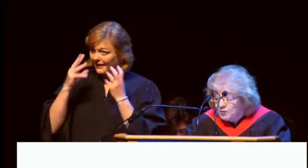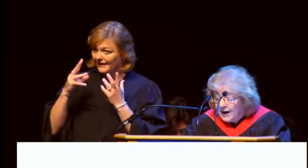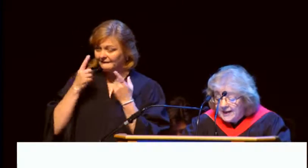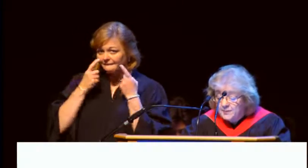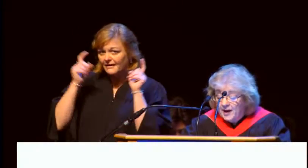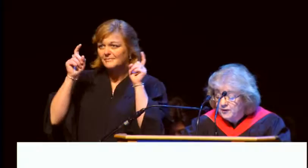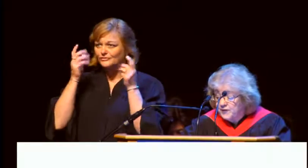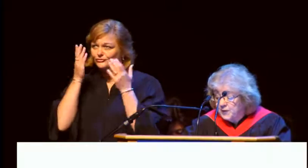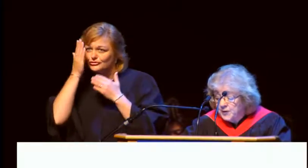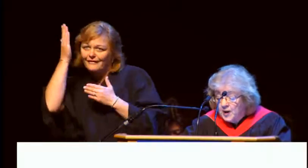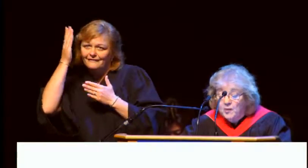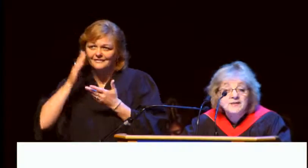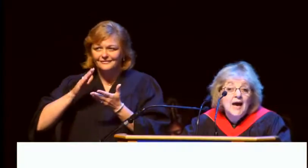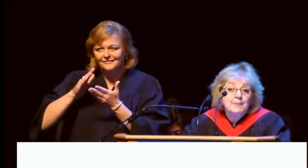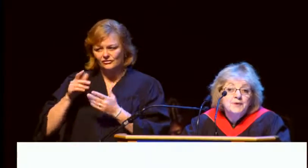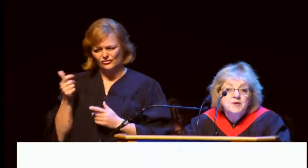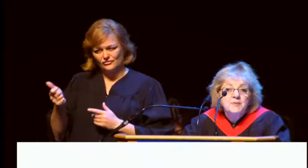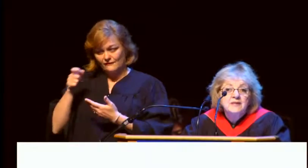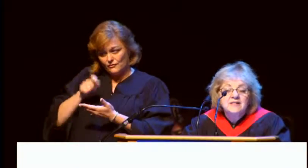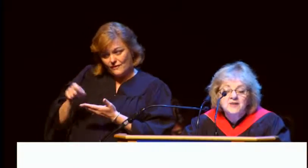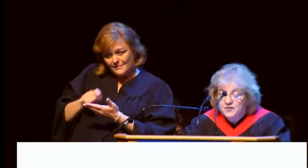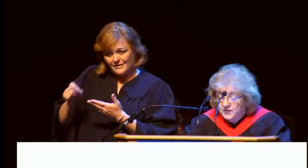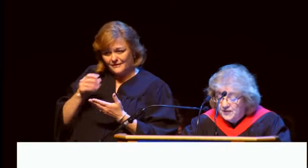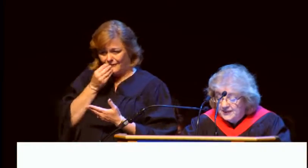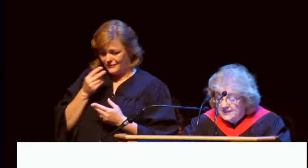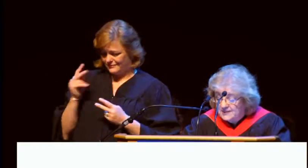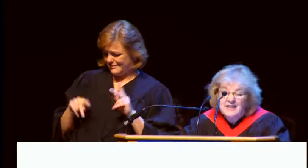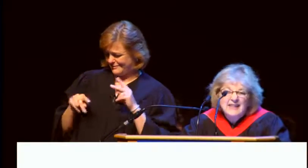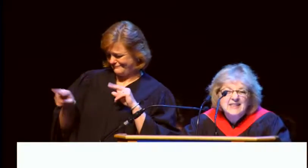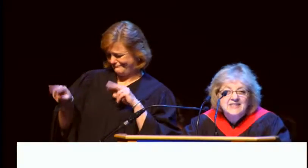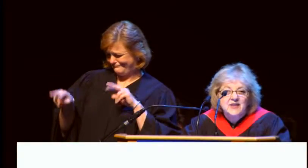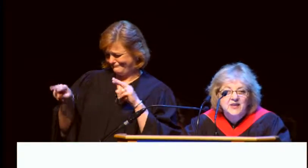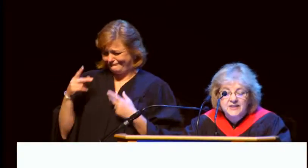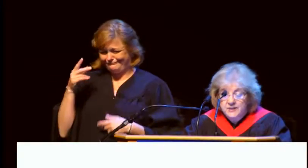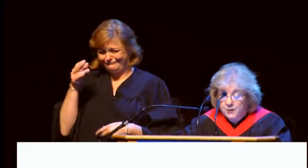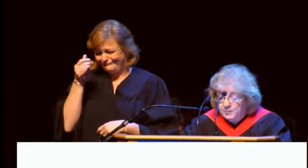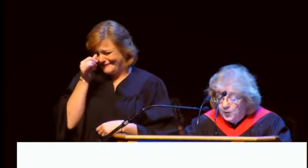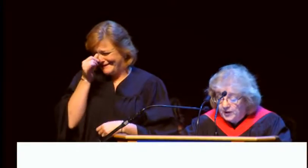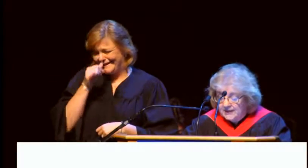WRITING ABOUT FOOD WAS APT TO BE CONSIDERED FRIVOLOUS, NOT SERIOUS OR IMPORTANT.